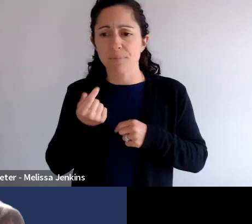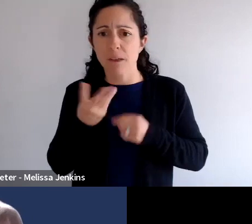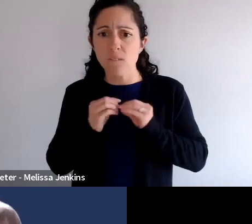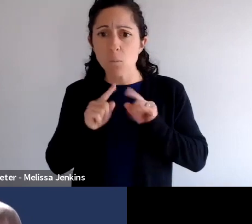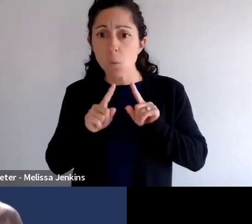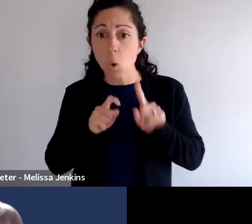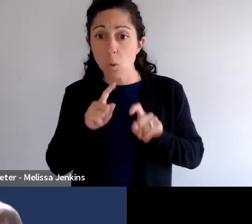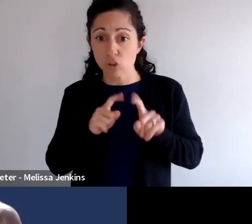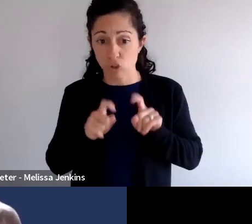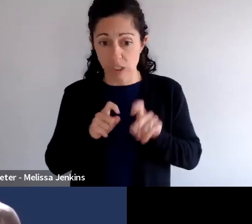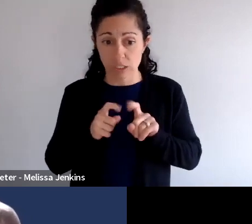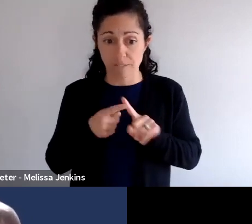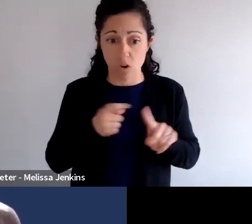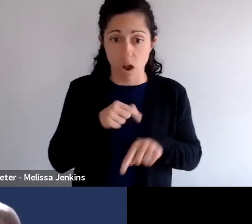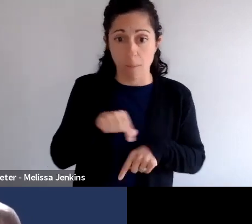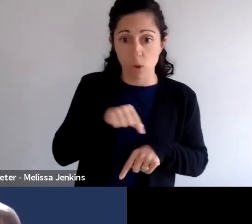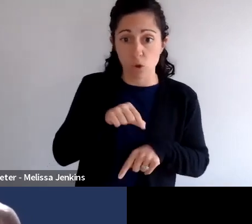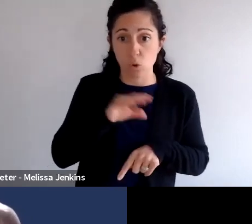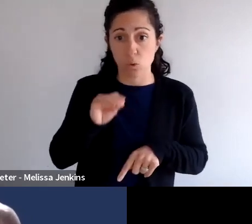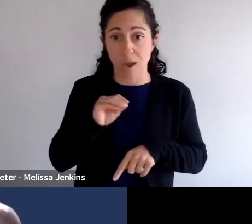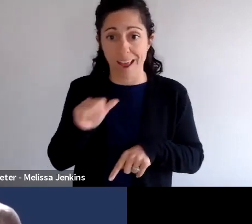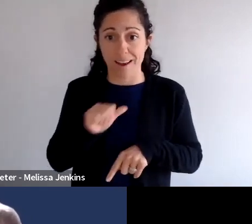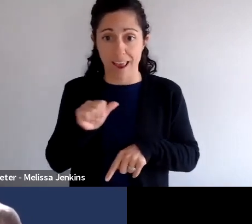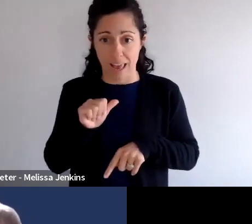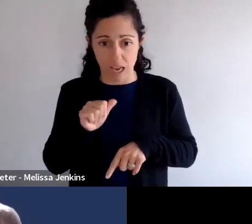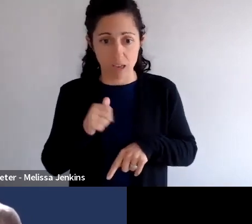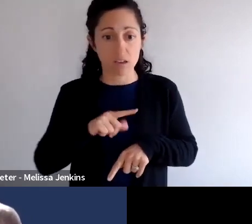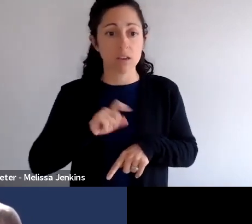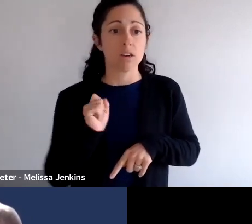Q&A and so we have um a question from Megan: "If you